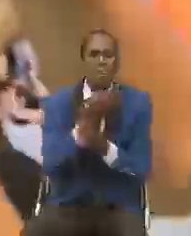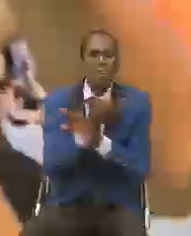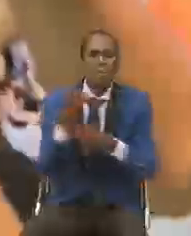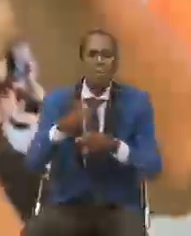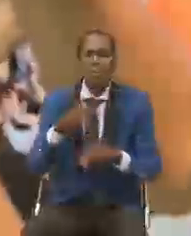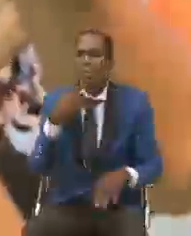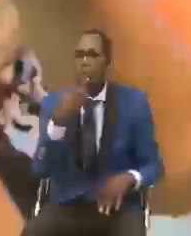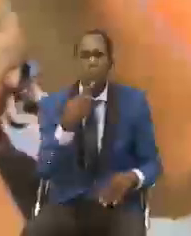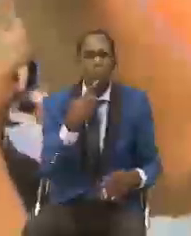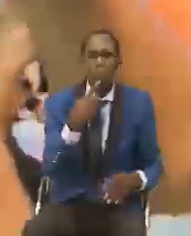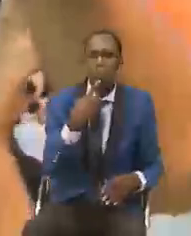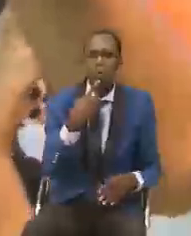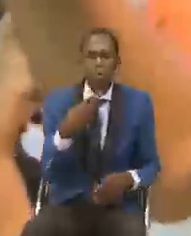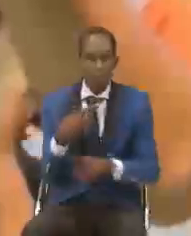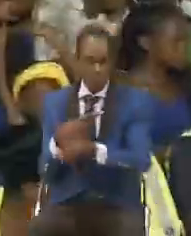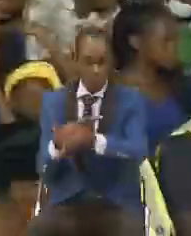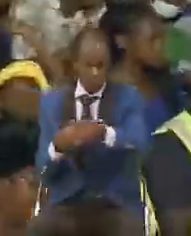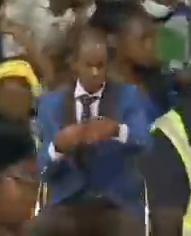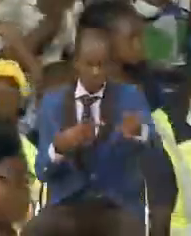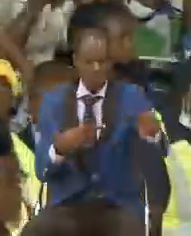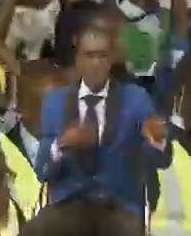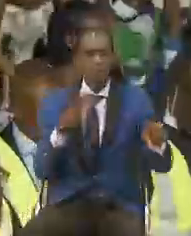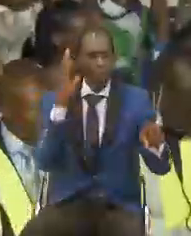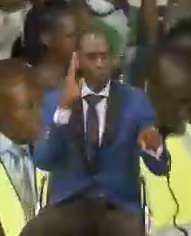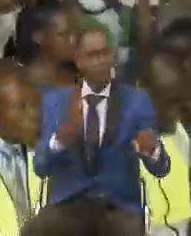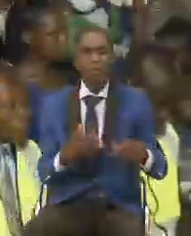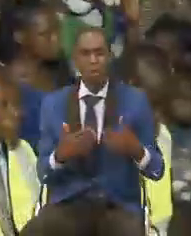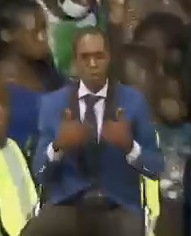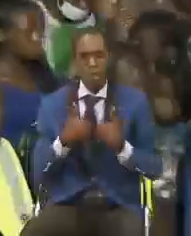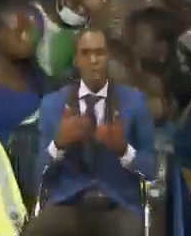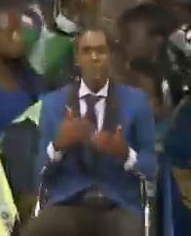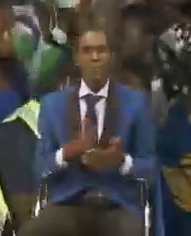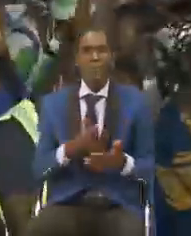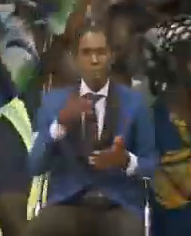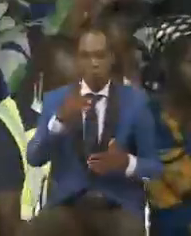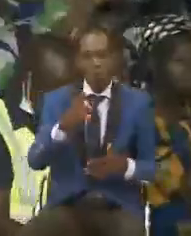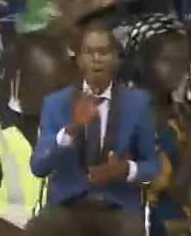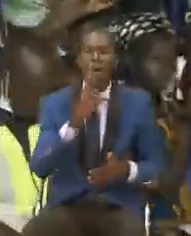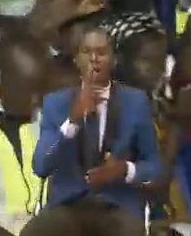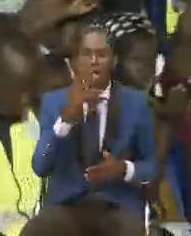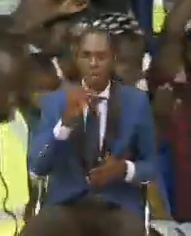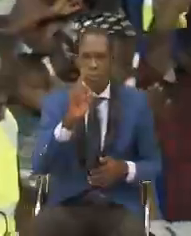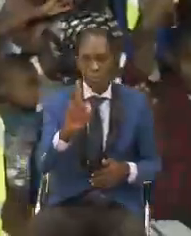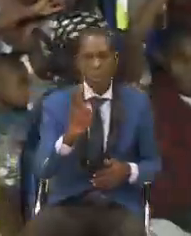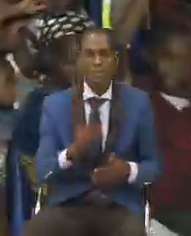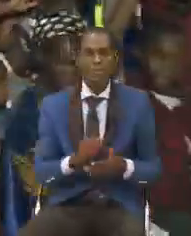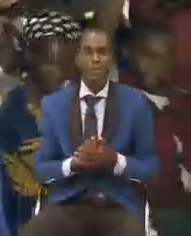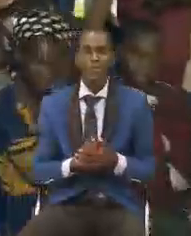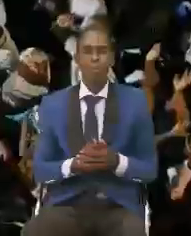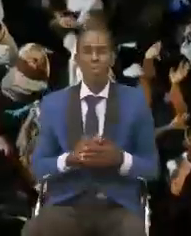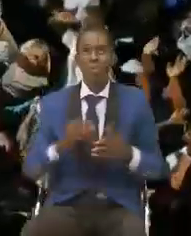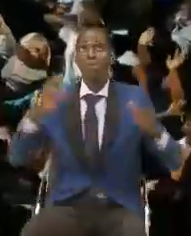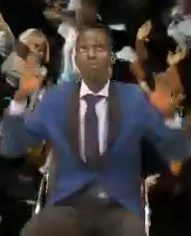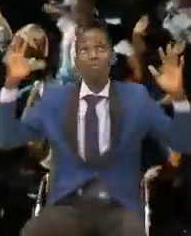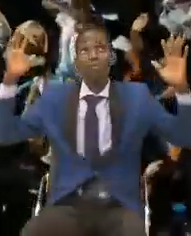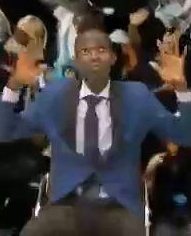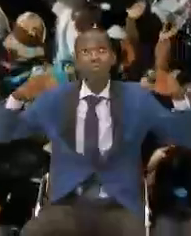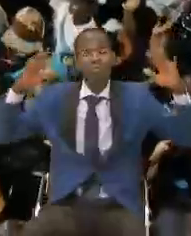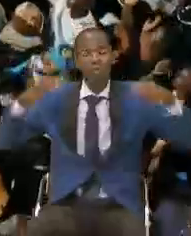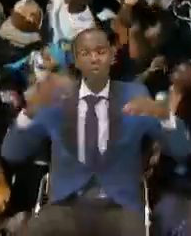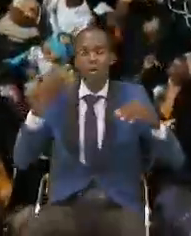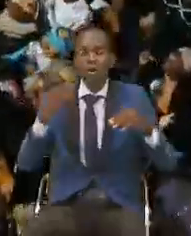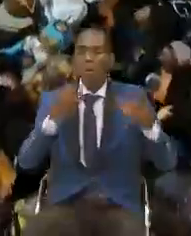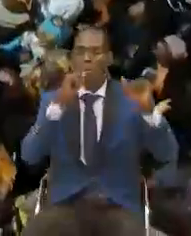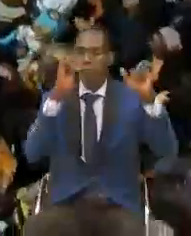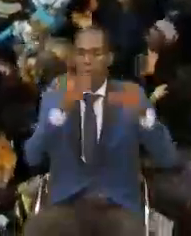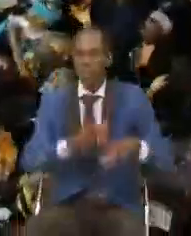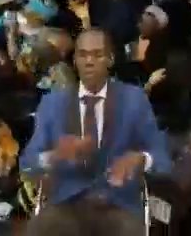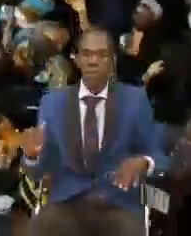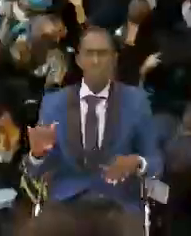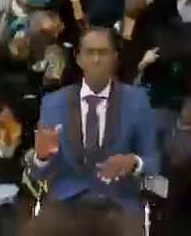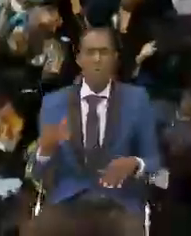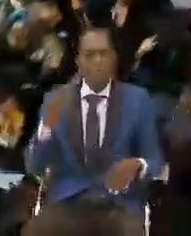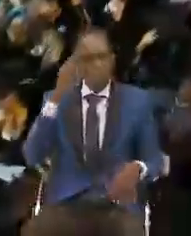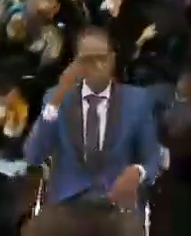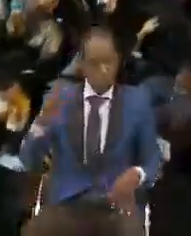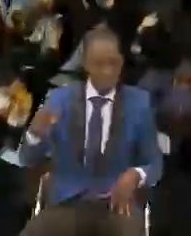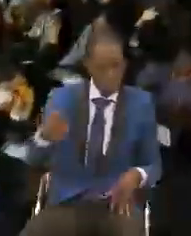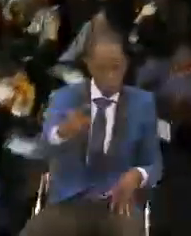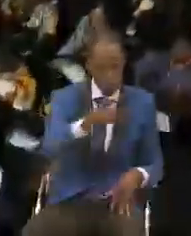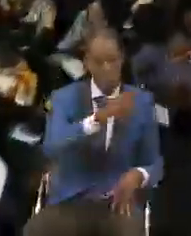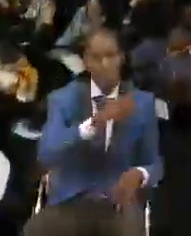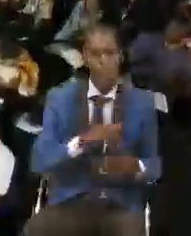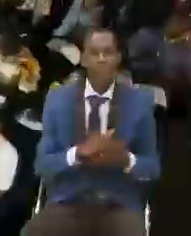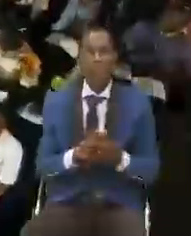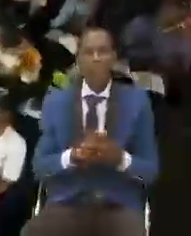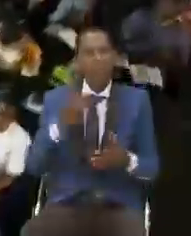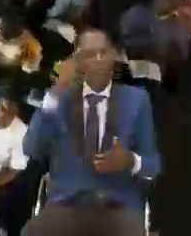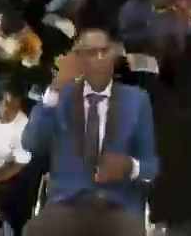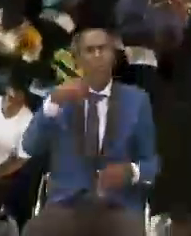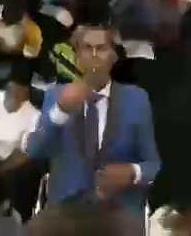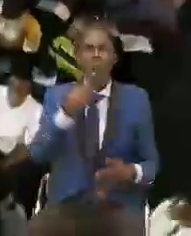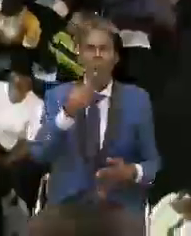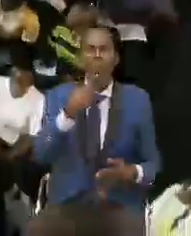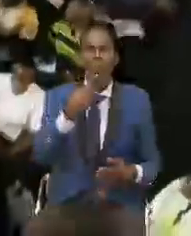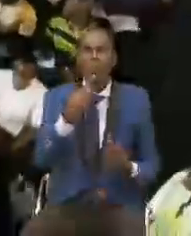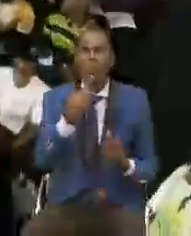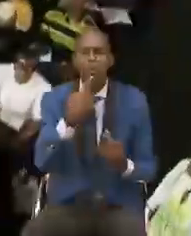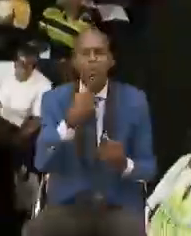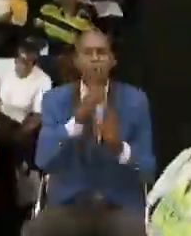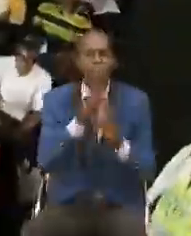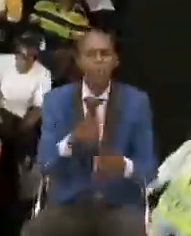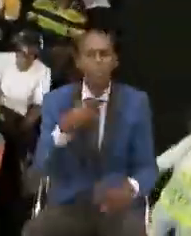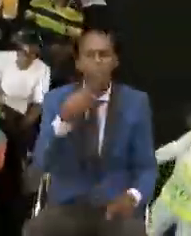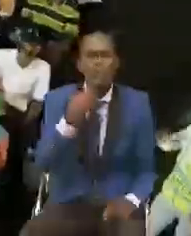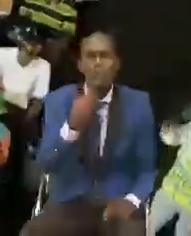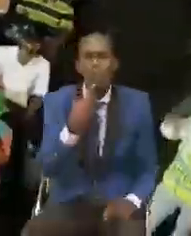has come who is having that freedom you are i said you are showers of blessing for you for who